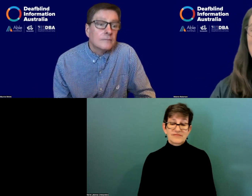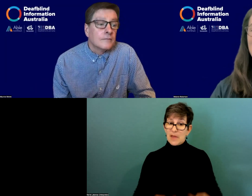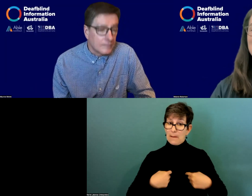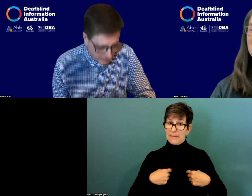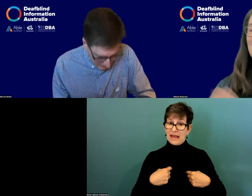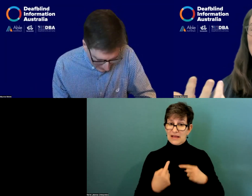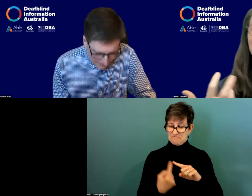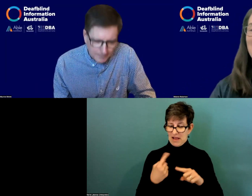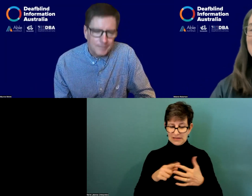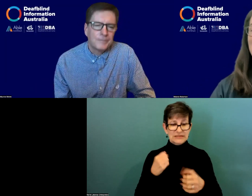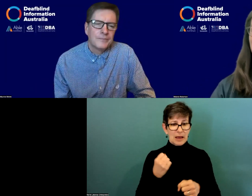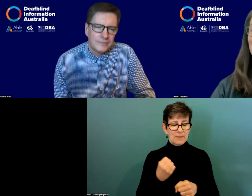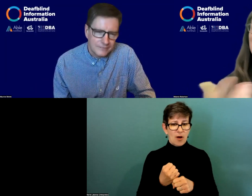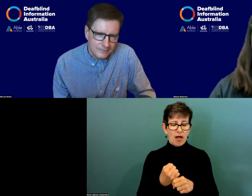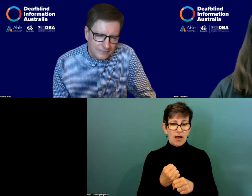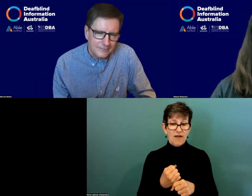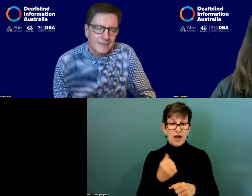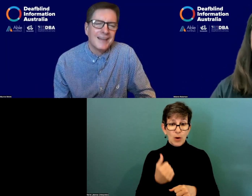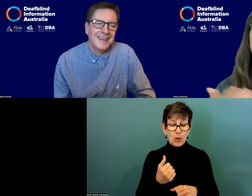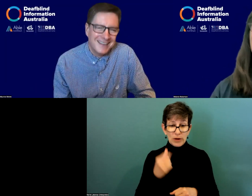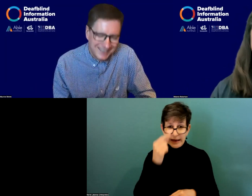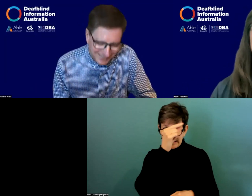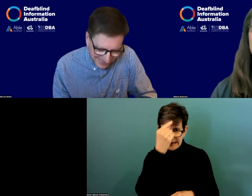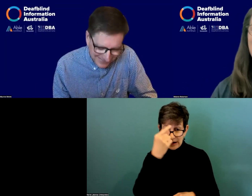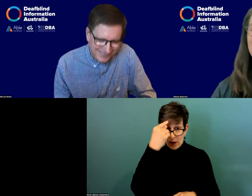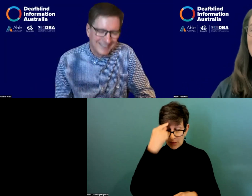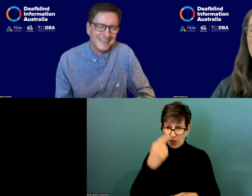and I thought I had very sound logic in requesting that